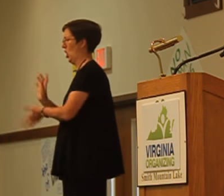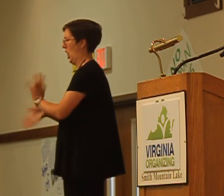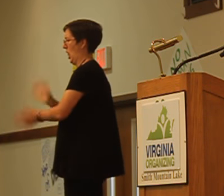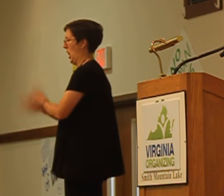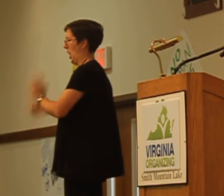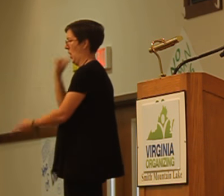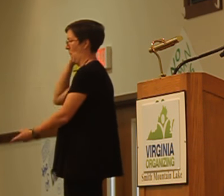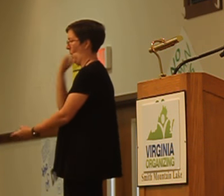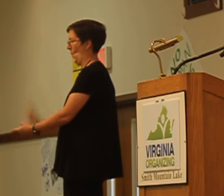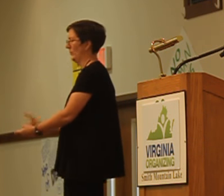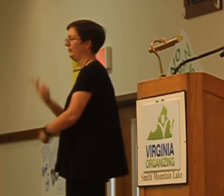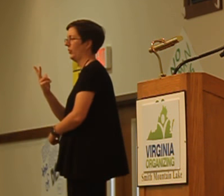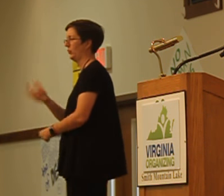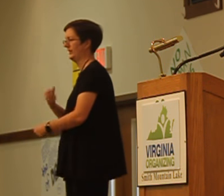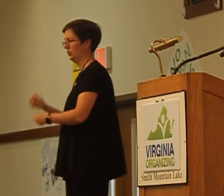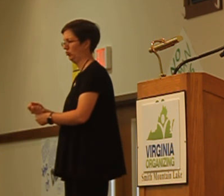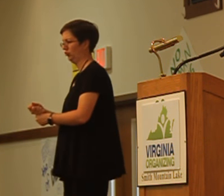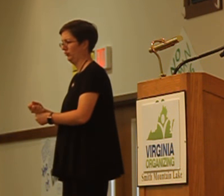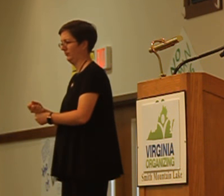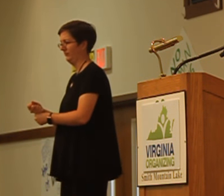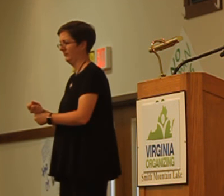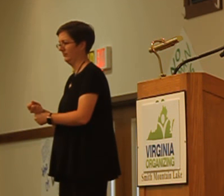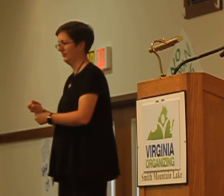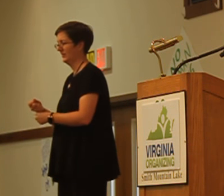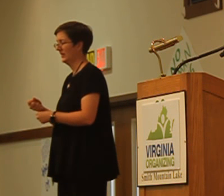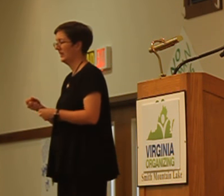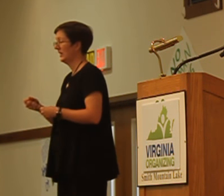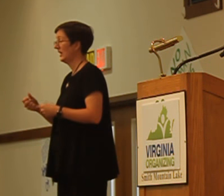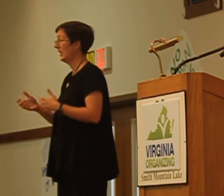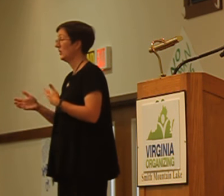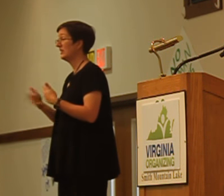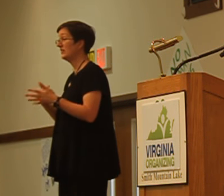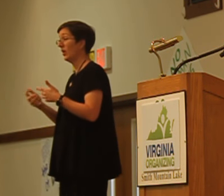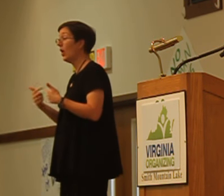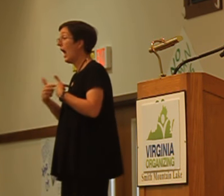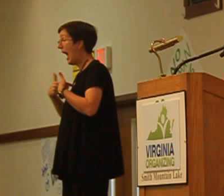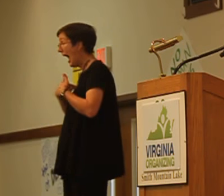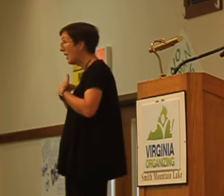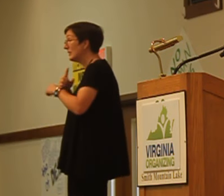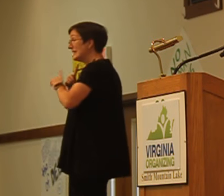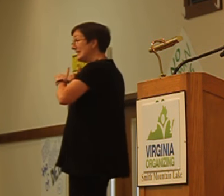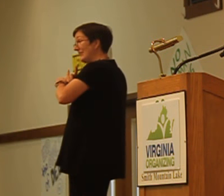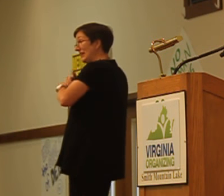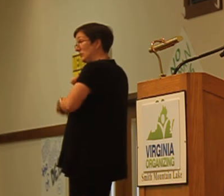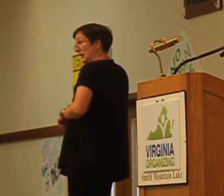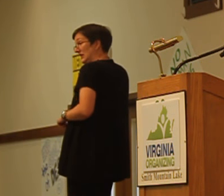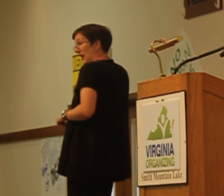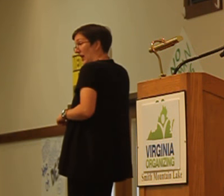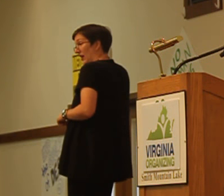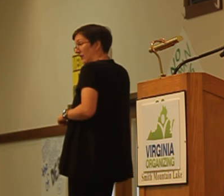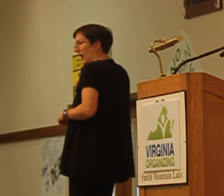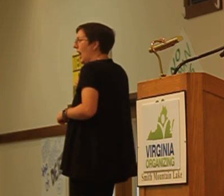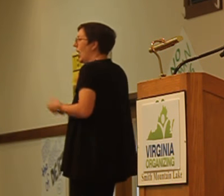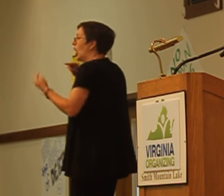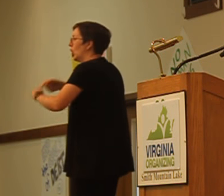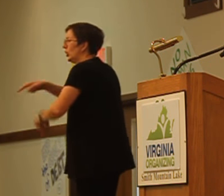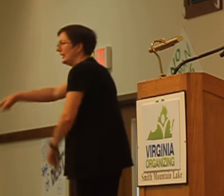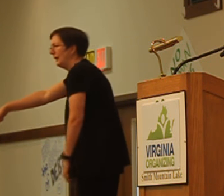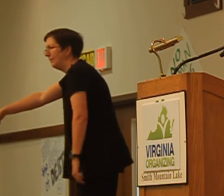to three years, because even though I was protecting myself, I injured another party.